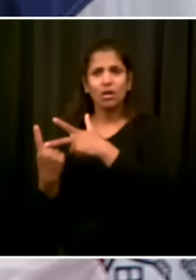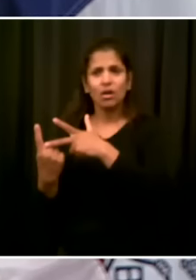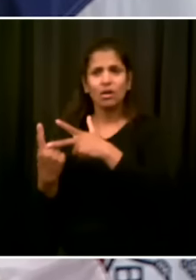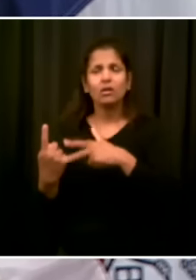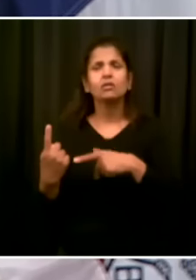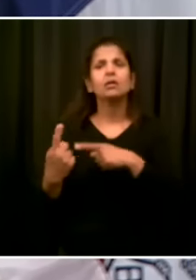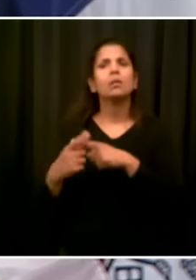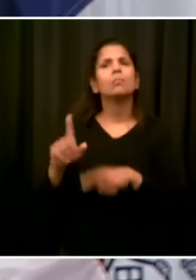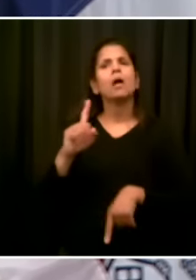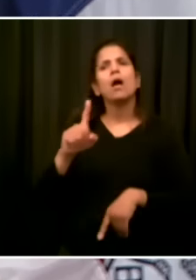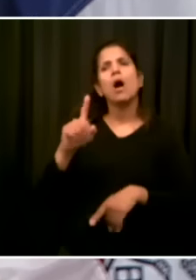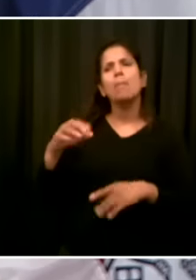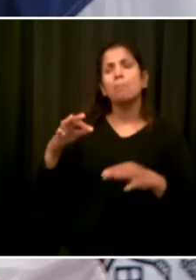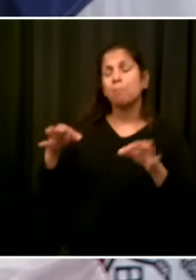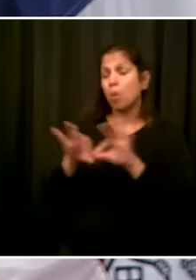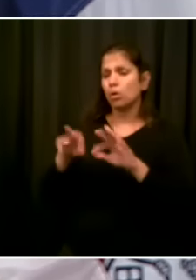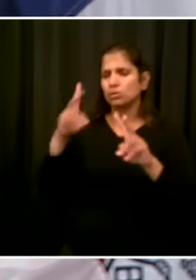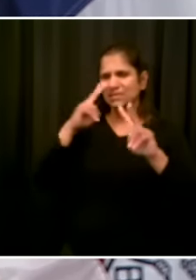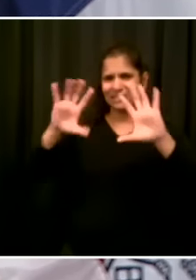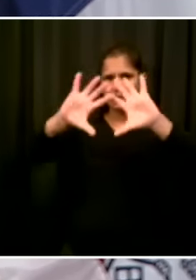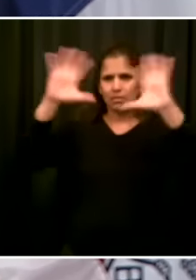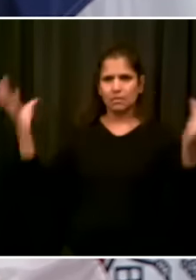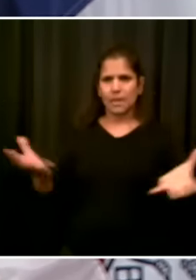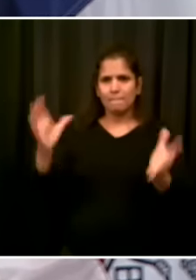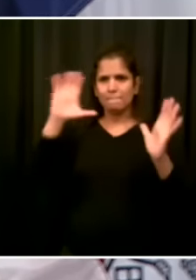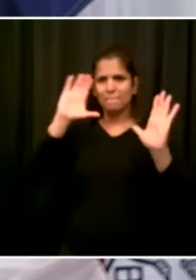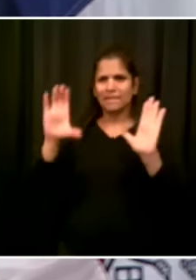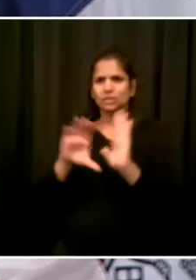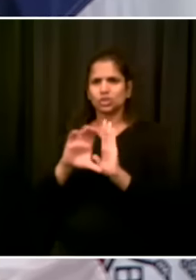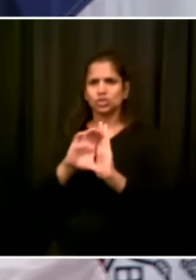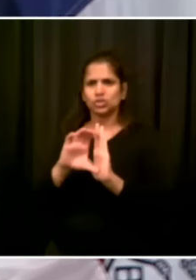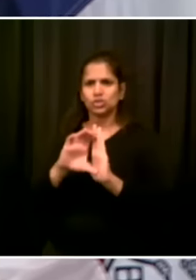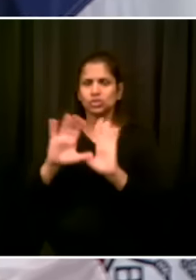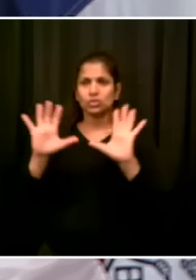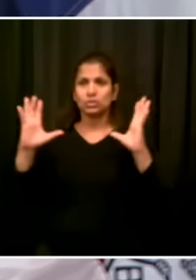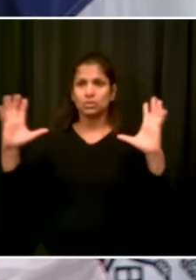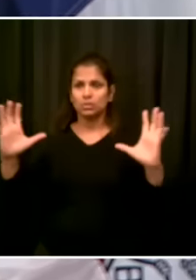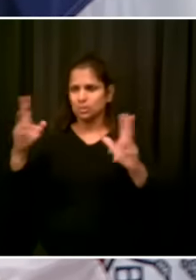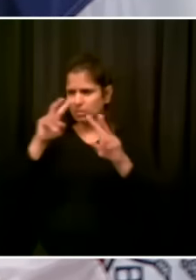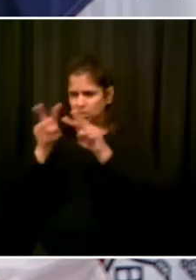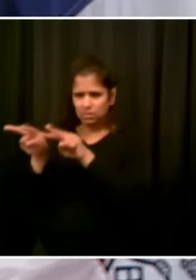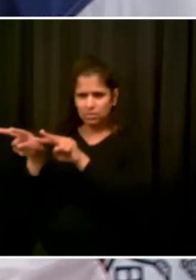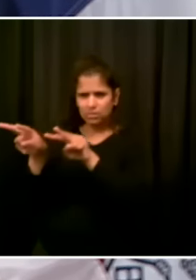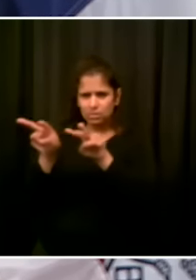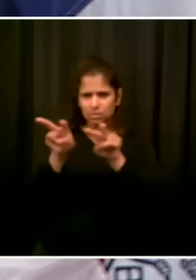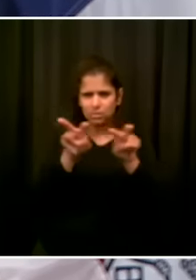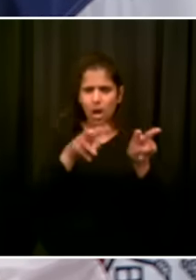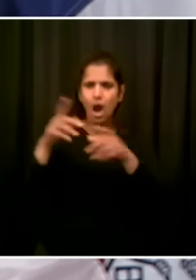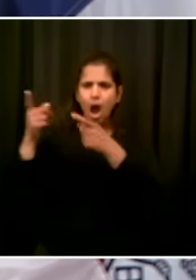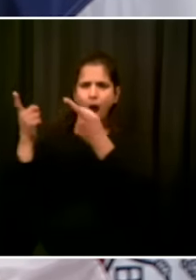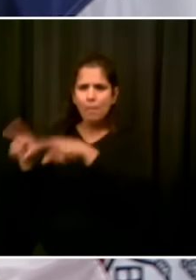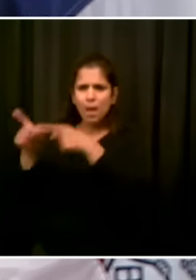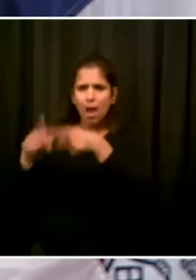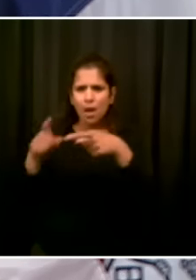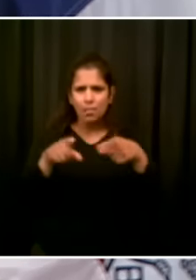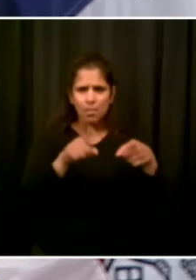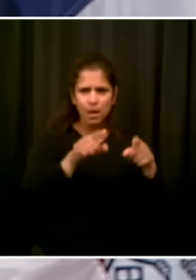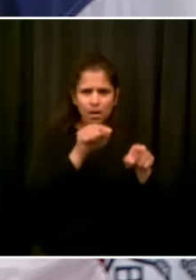OUR UNDERSTANDING IS THE DOE IS